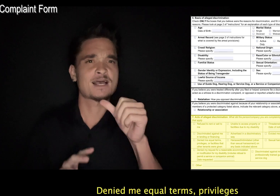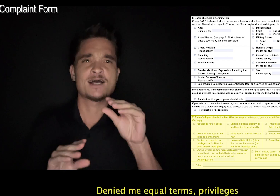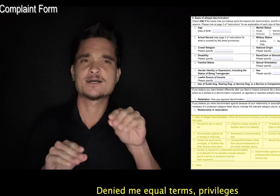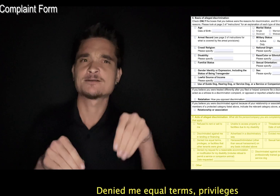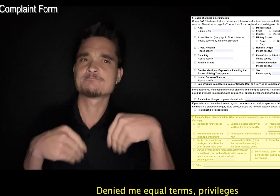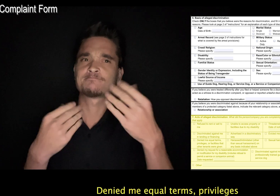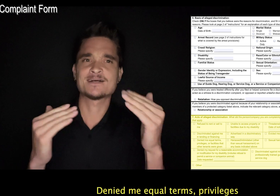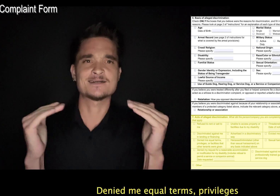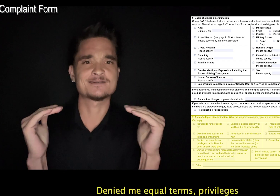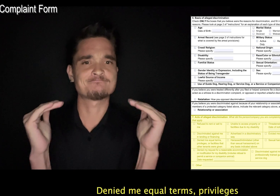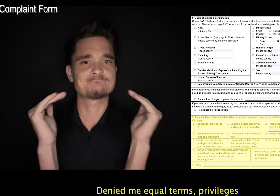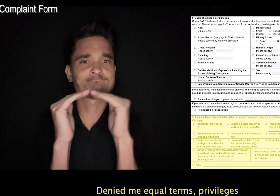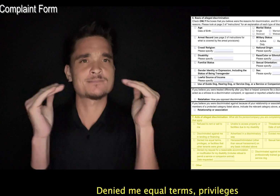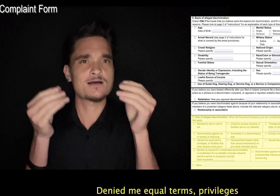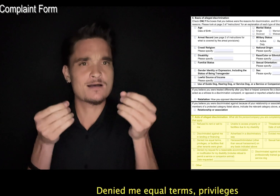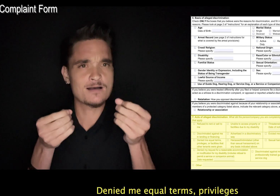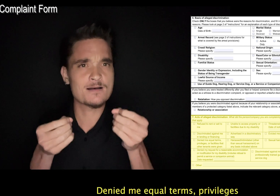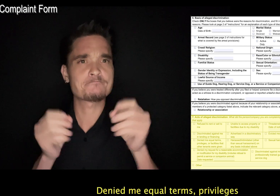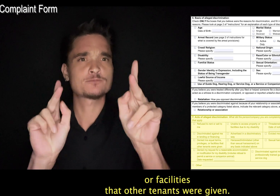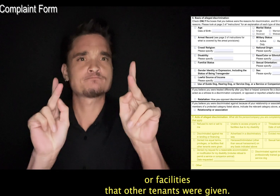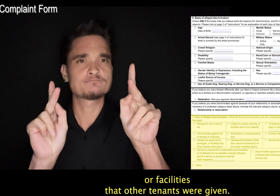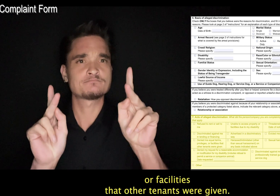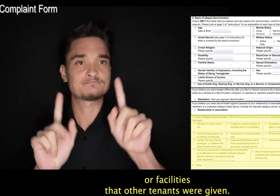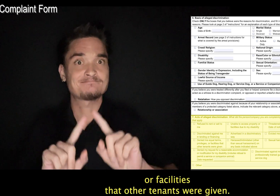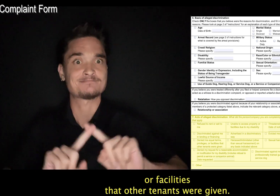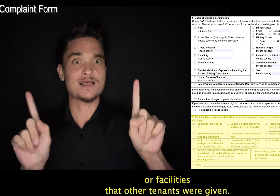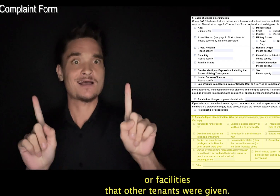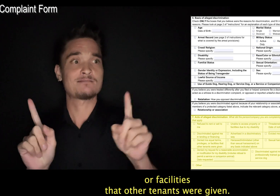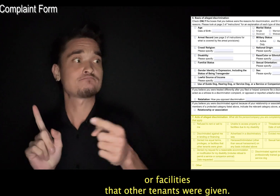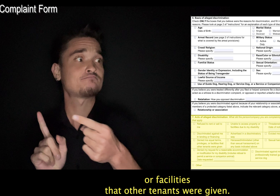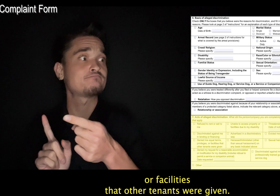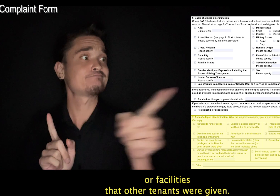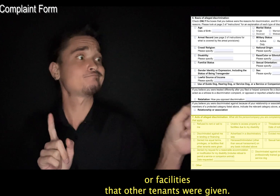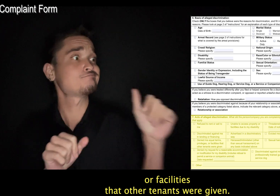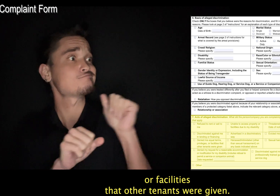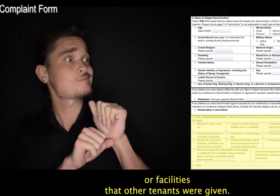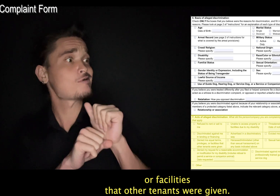Denied me equal terms, privileges or facilities that other tenants were given.